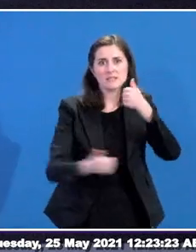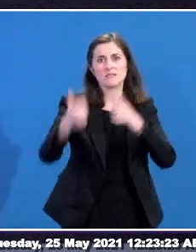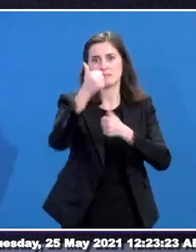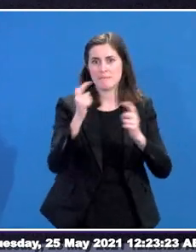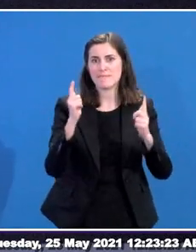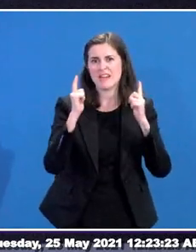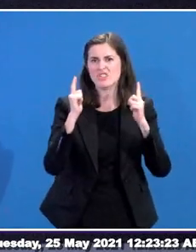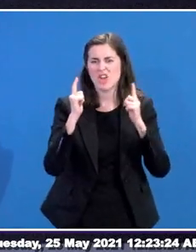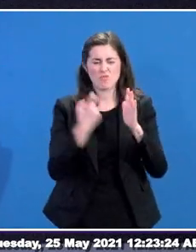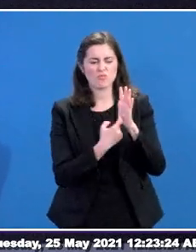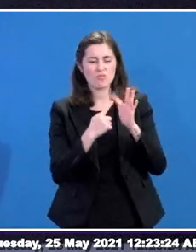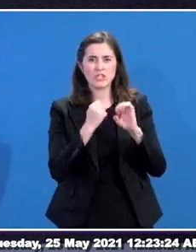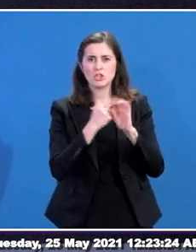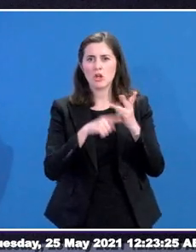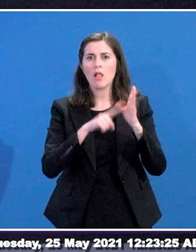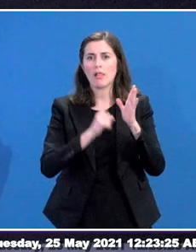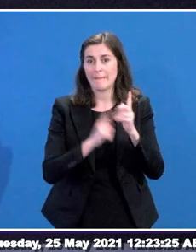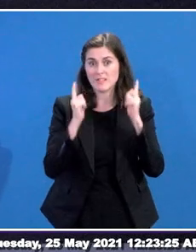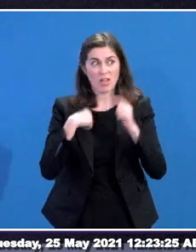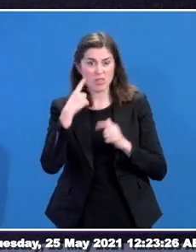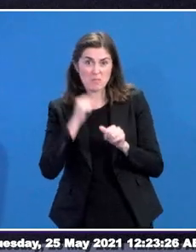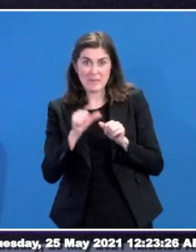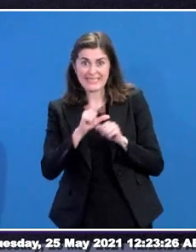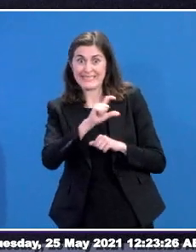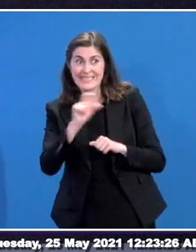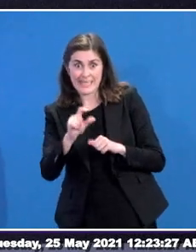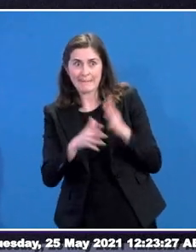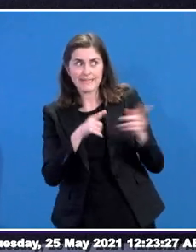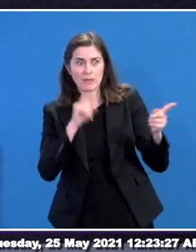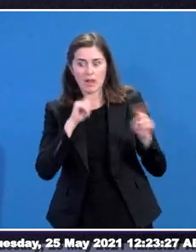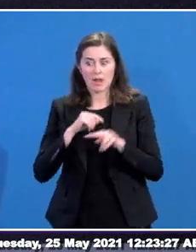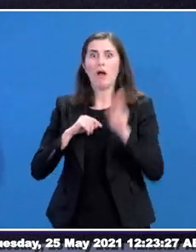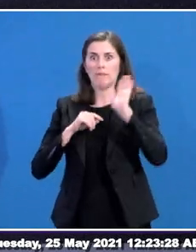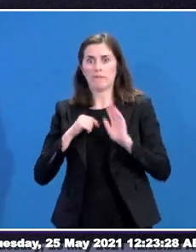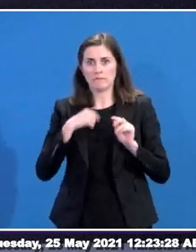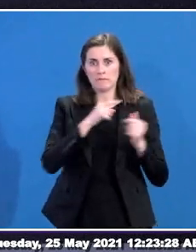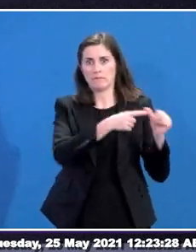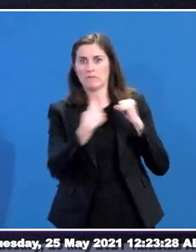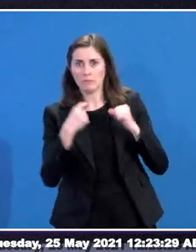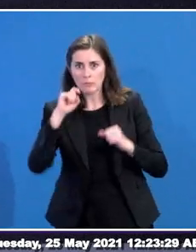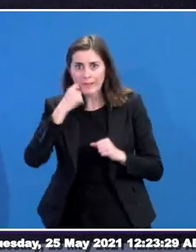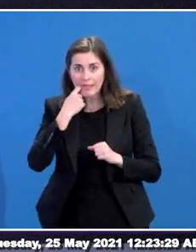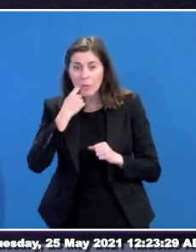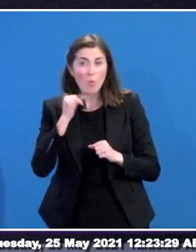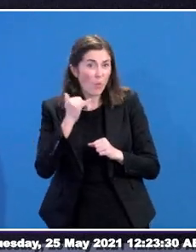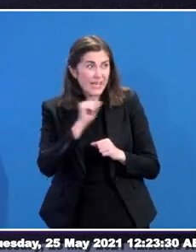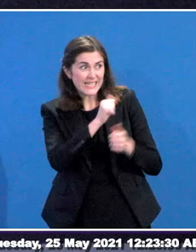supervisor. So I thought that, you know, if I don't hear from him, then maybe the supervisor can give us